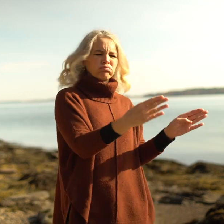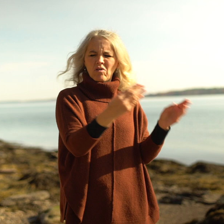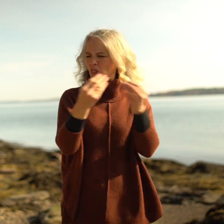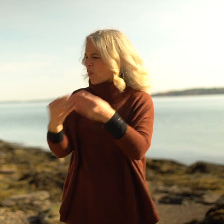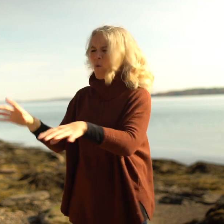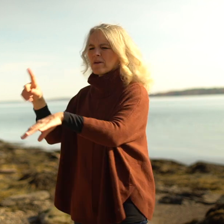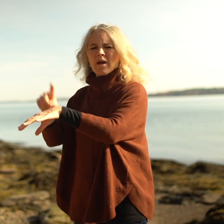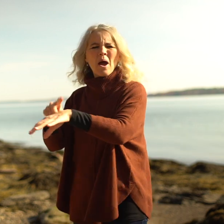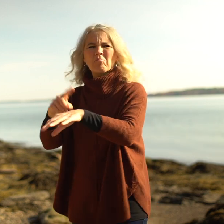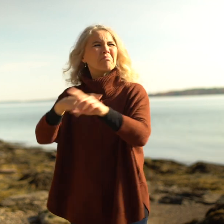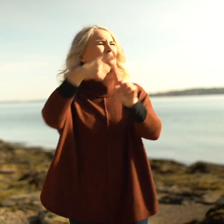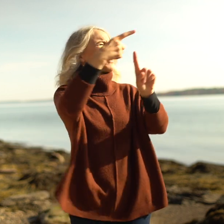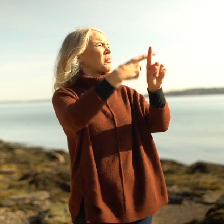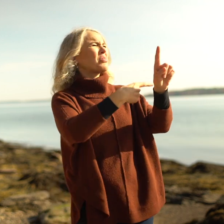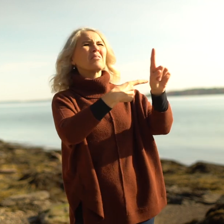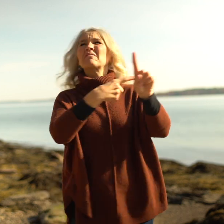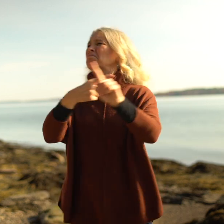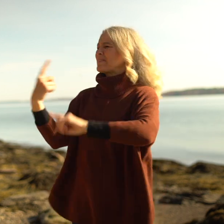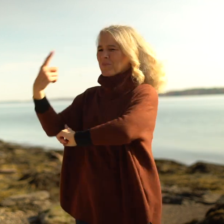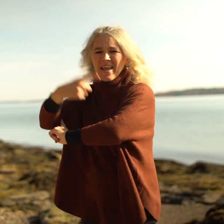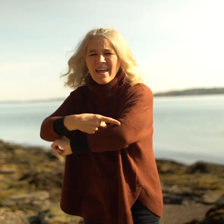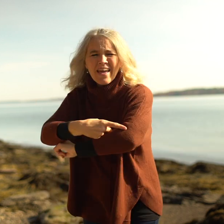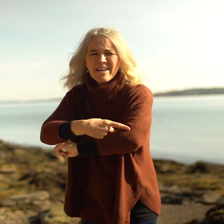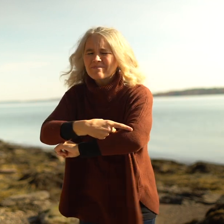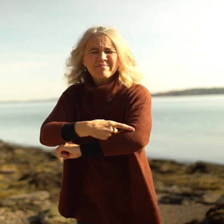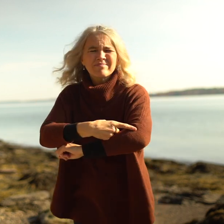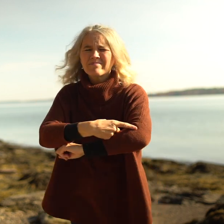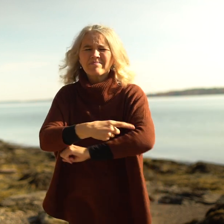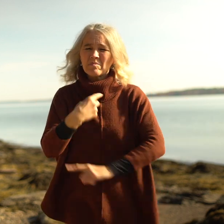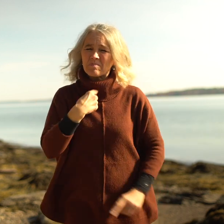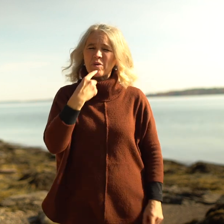I just lost track of what day and month it is